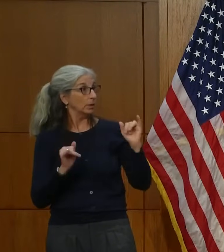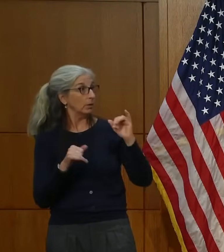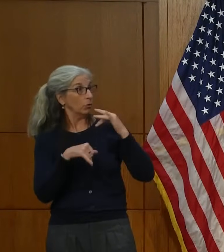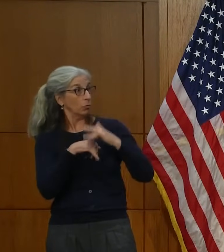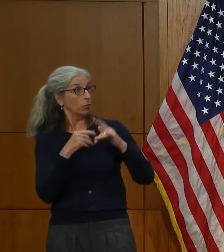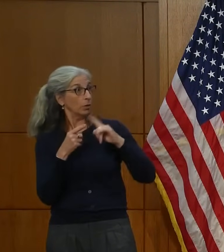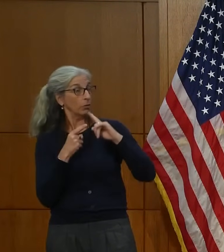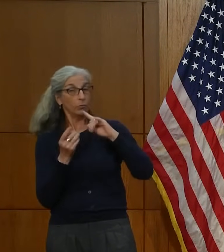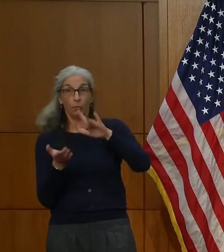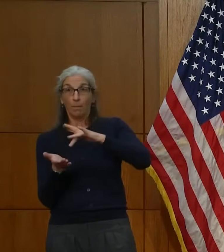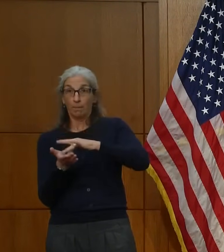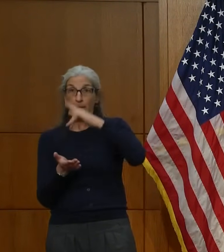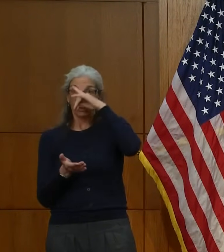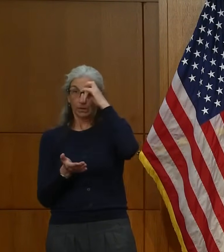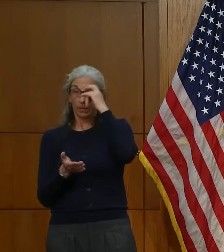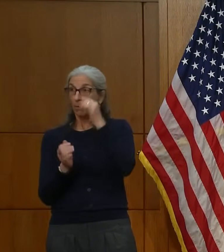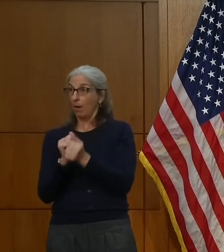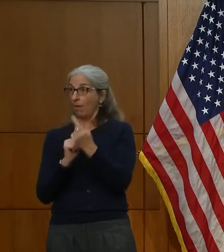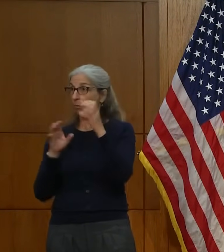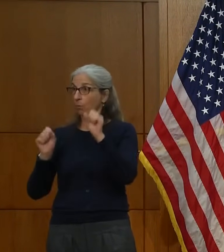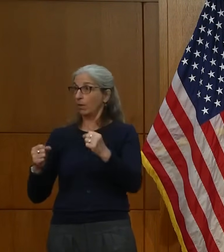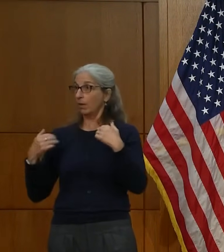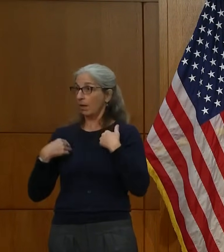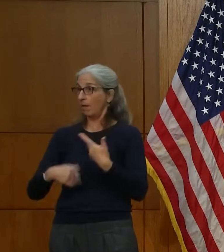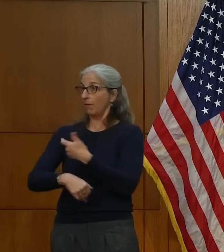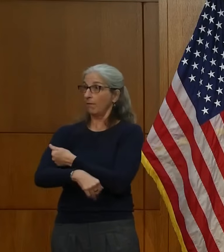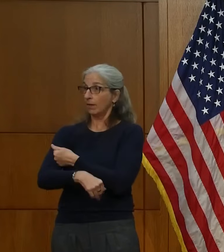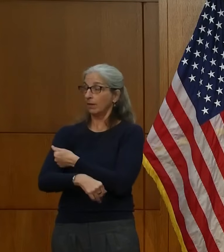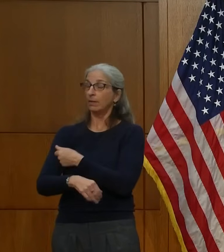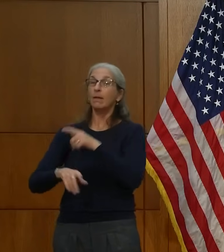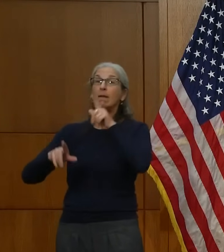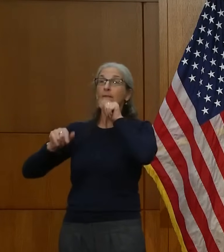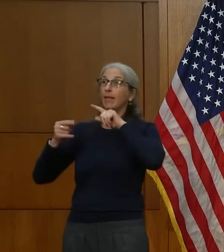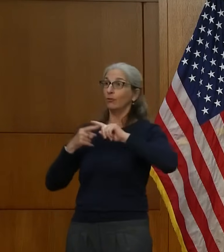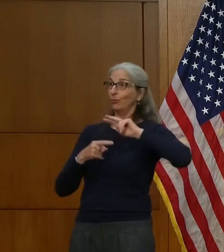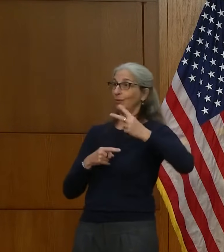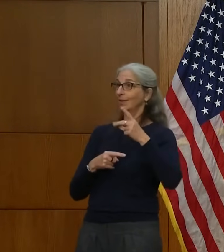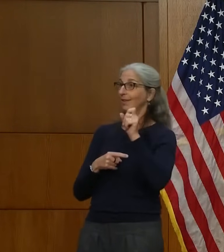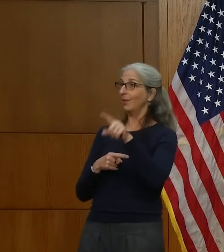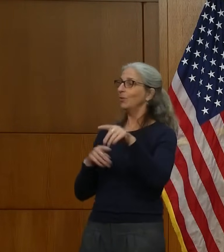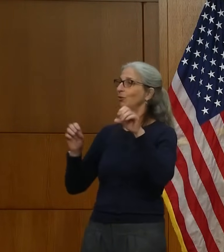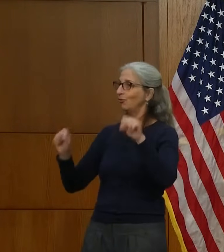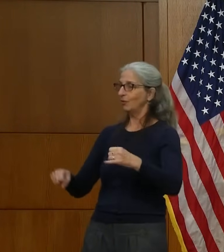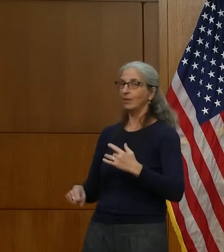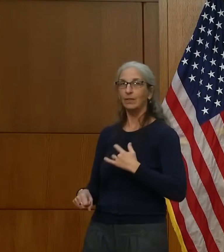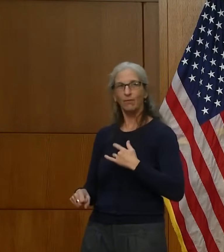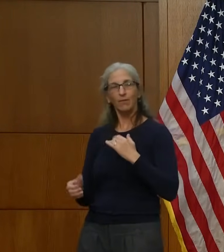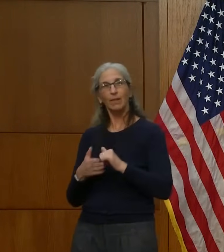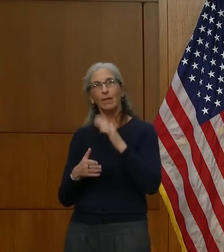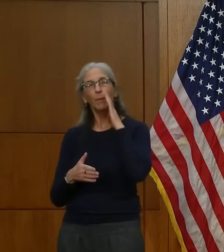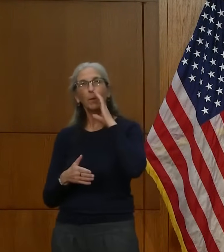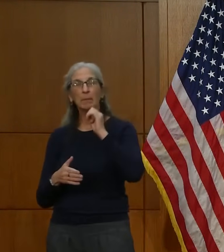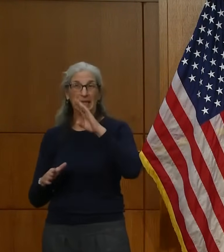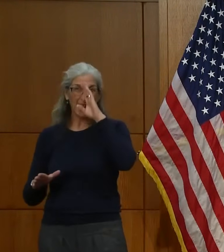CASE. PPE. YES, THE ANSWER TO